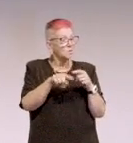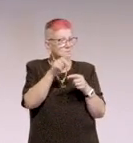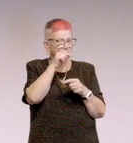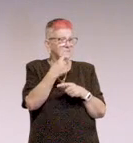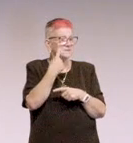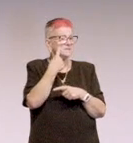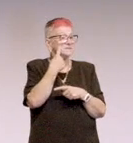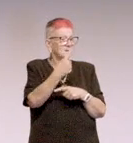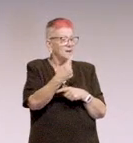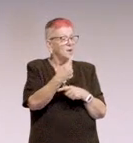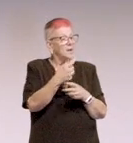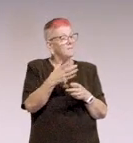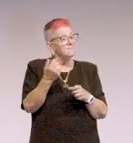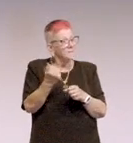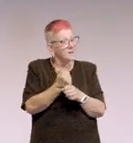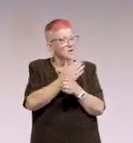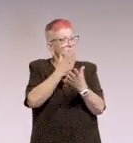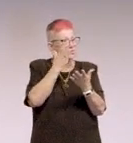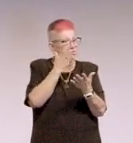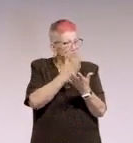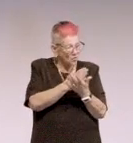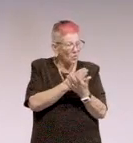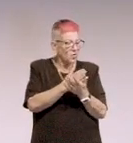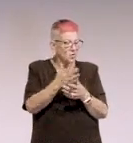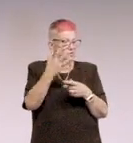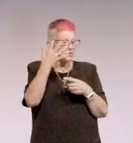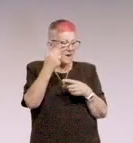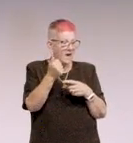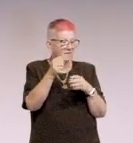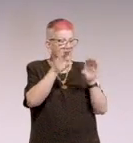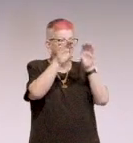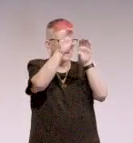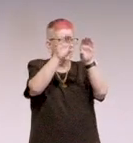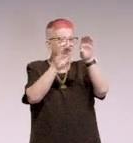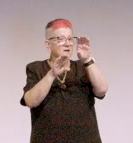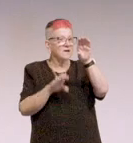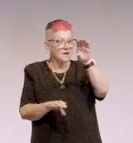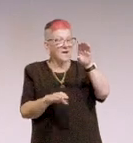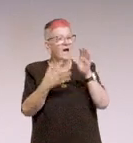and when you have the label as a placeholder, when you hold it as a